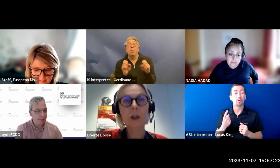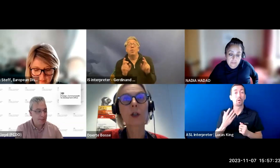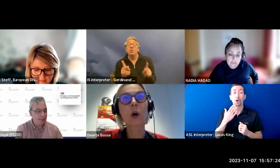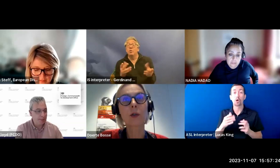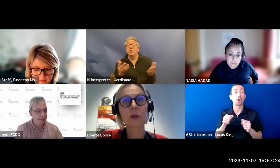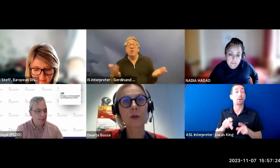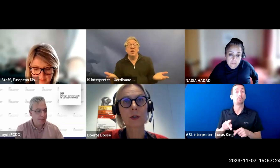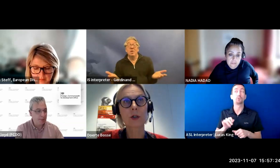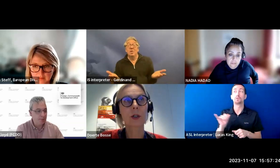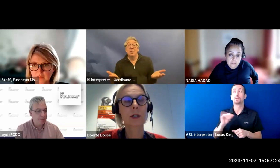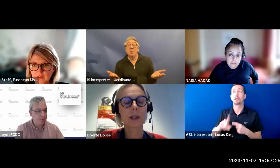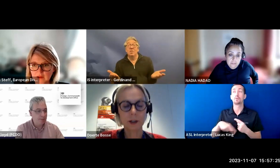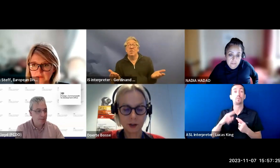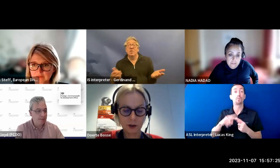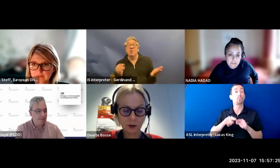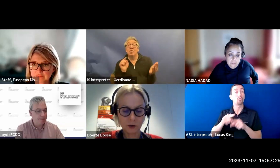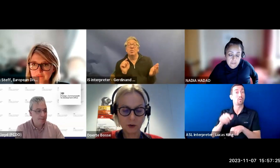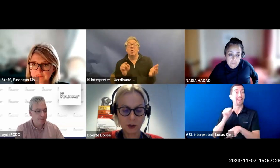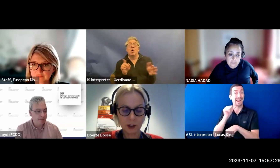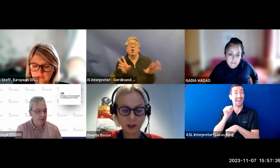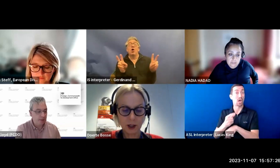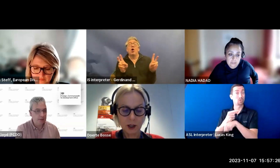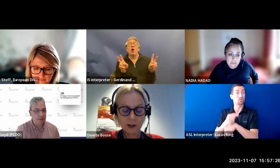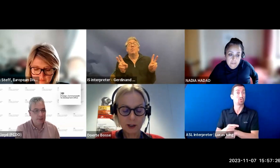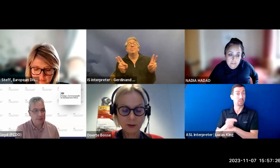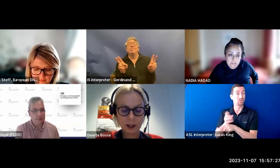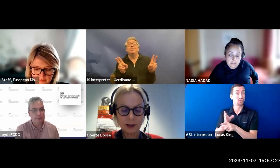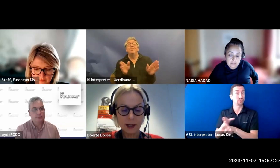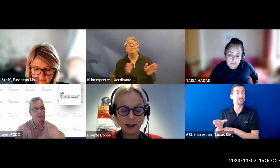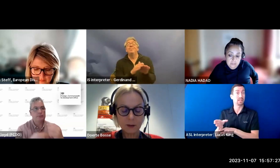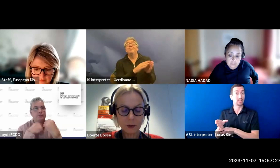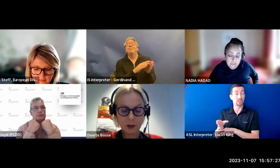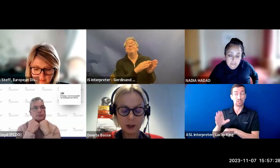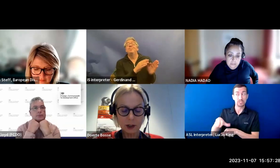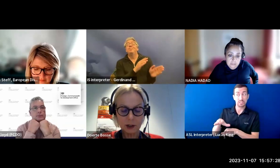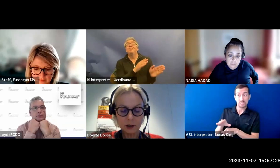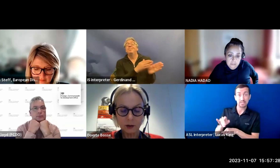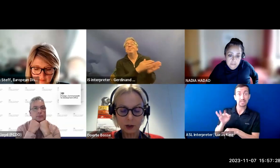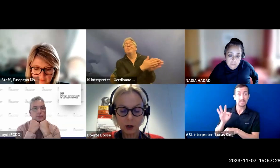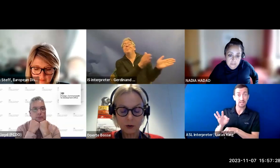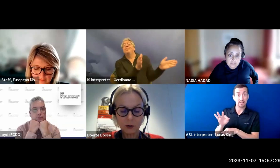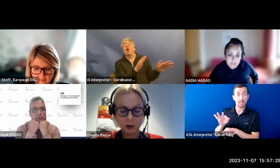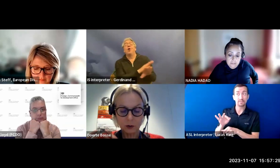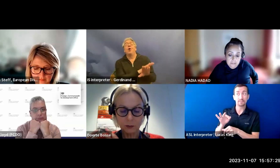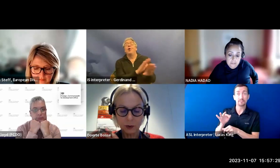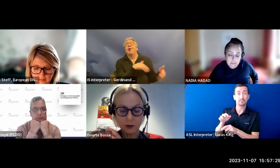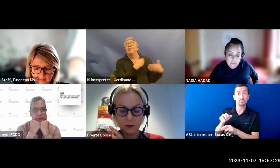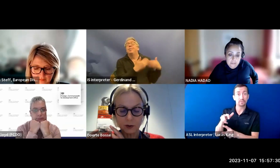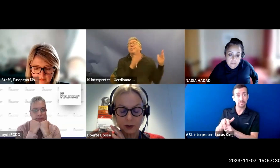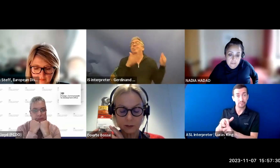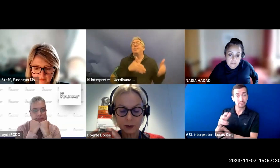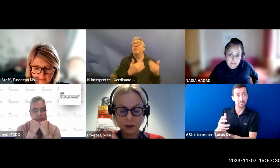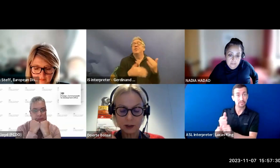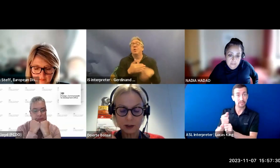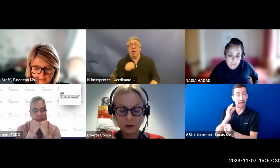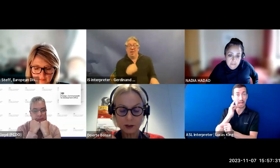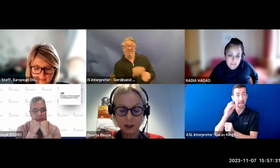to the non-traditional sectors, so to say, that we get expertise on how to include Persons with Disabilities